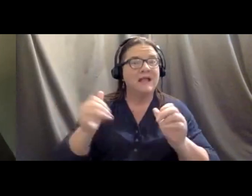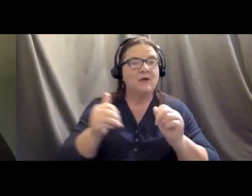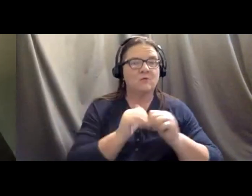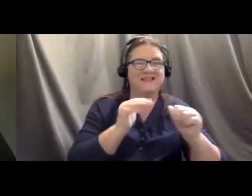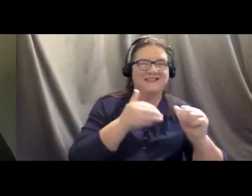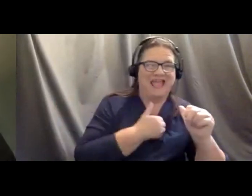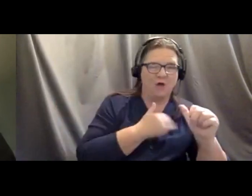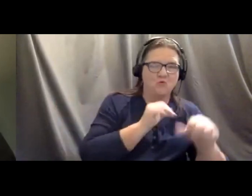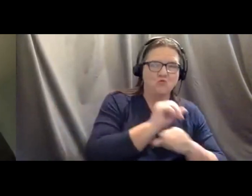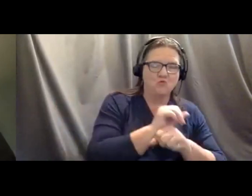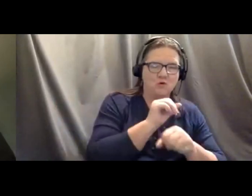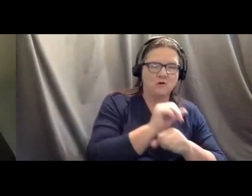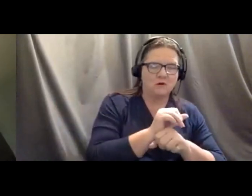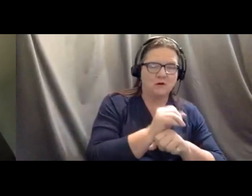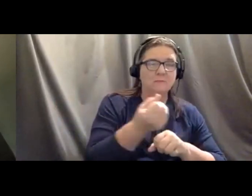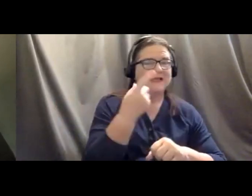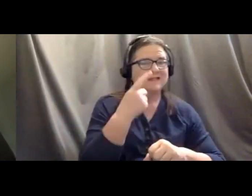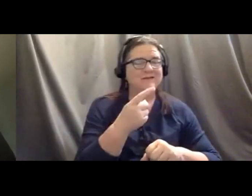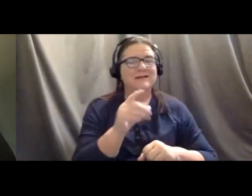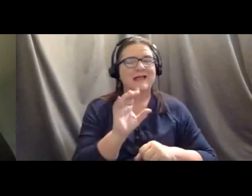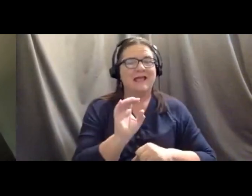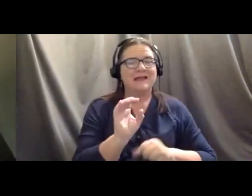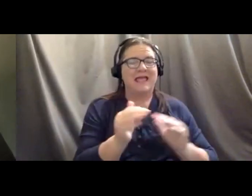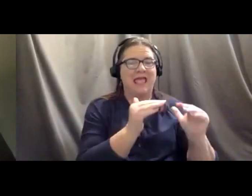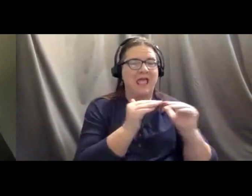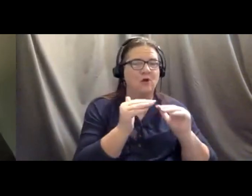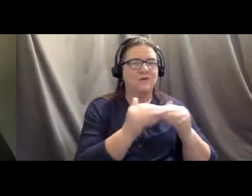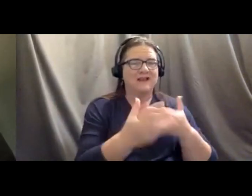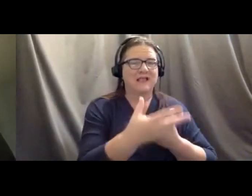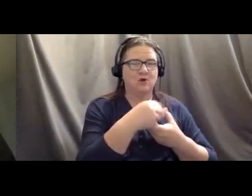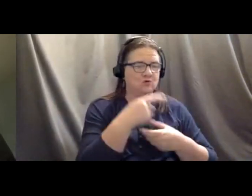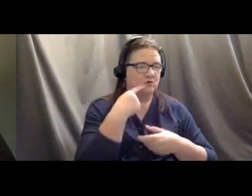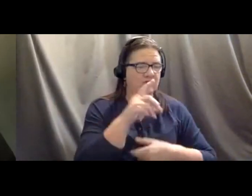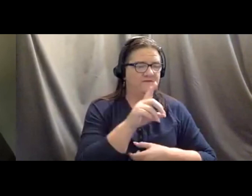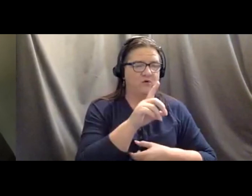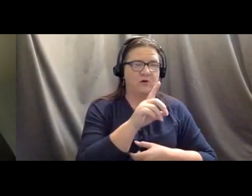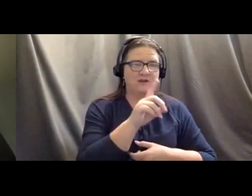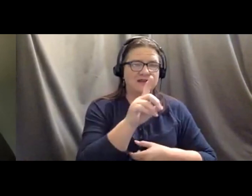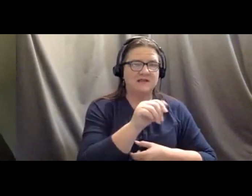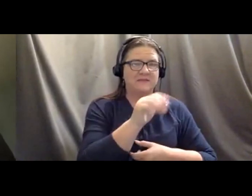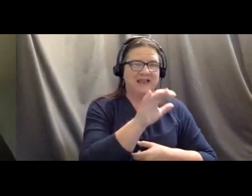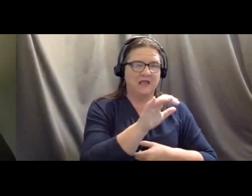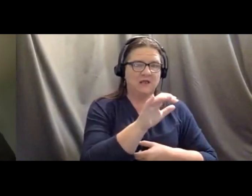Because equity and inclusion may mean something for disability action center that is very